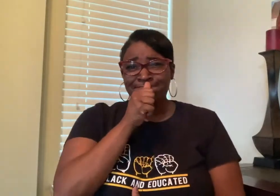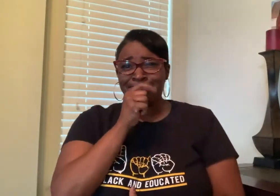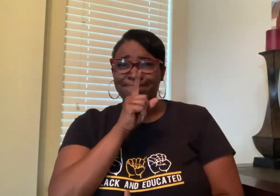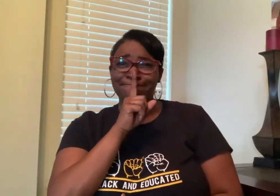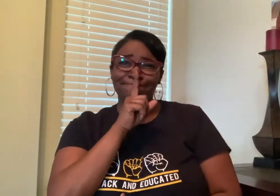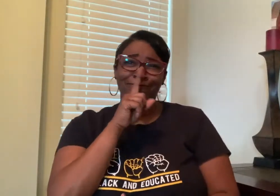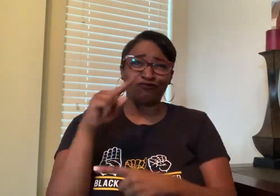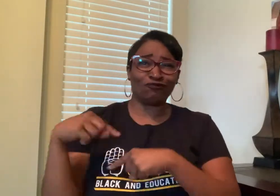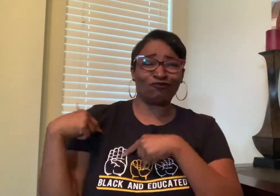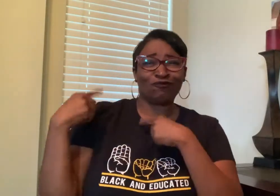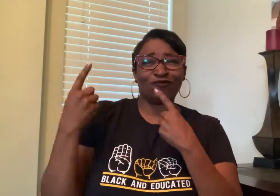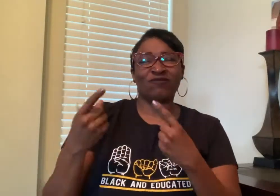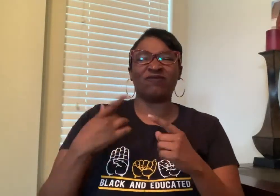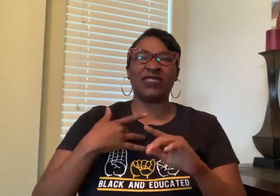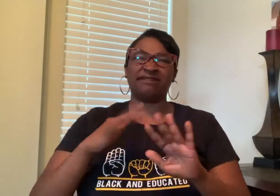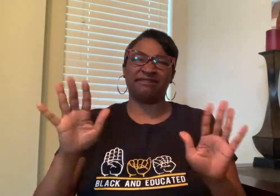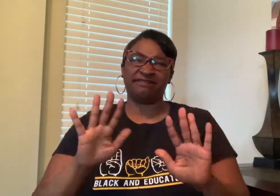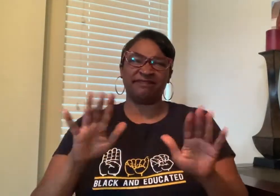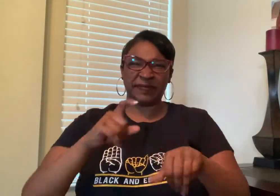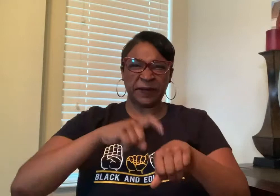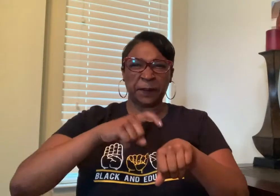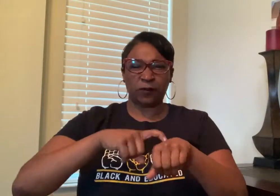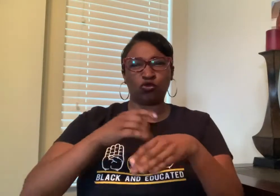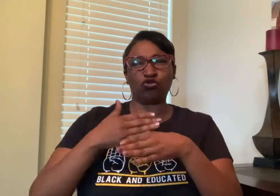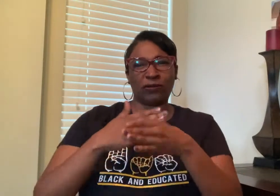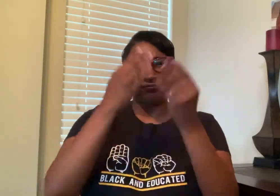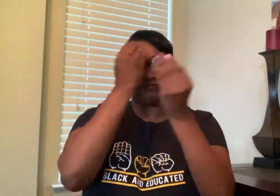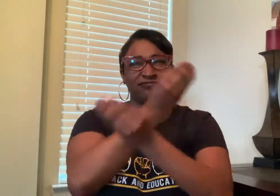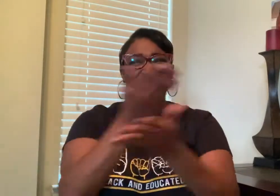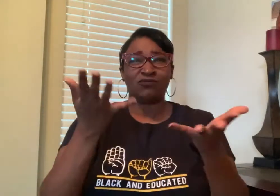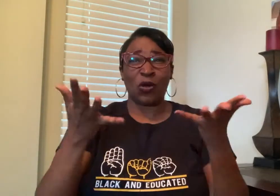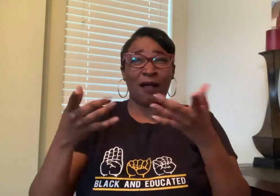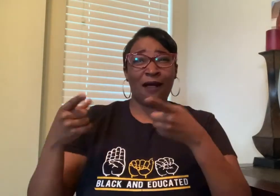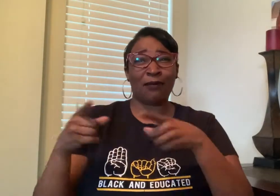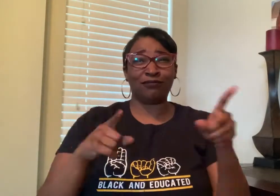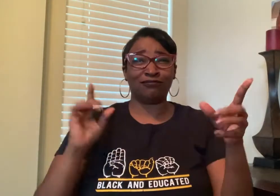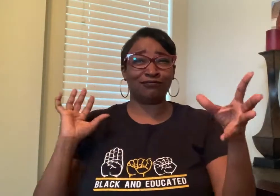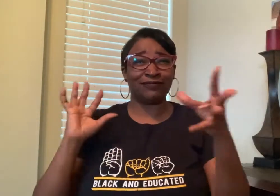So many of these people have kept their experiences to themselves and suffered with this pain